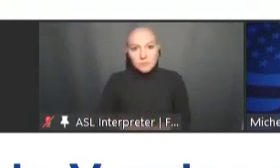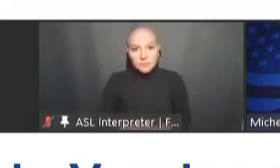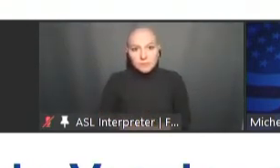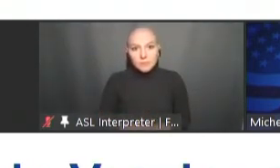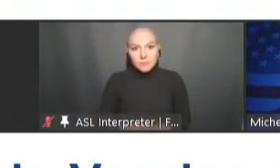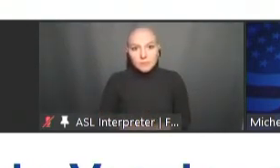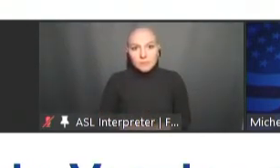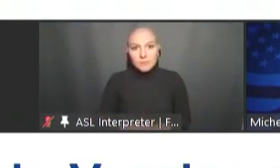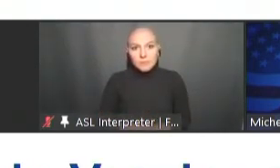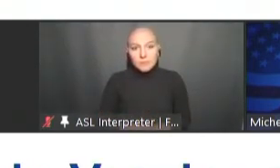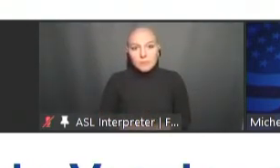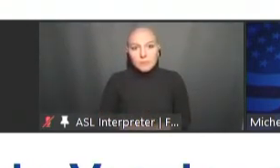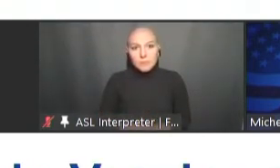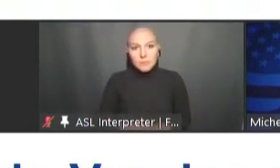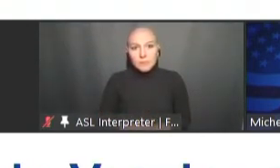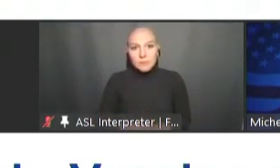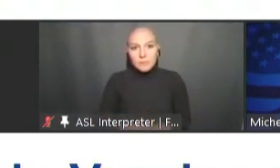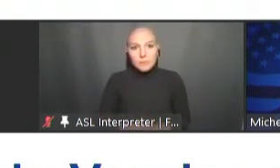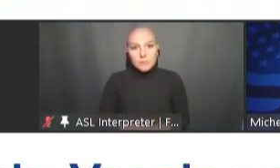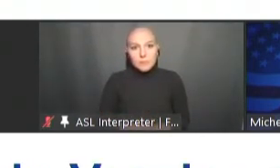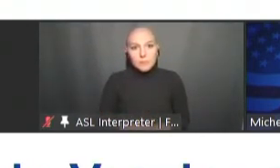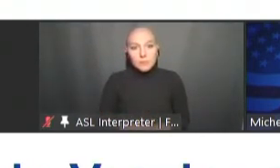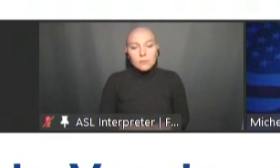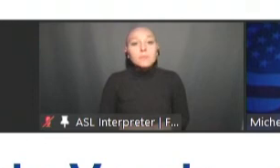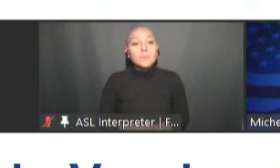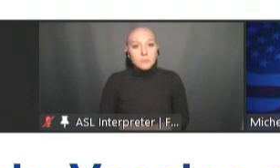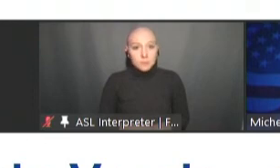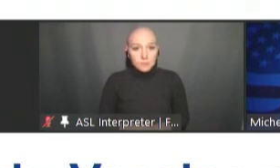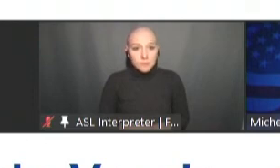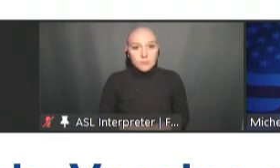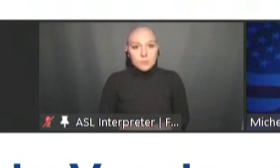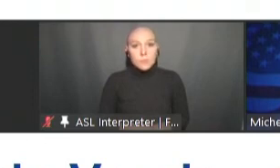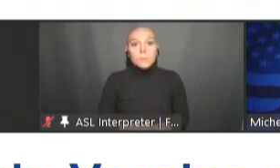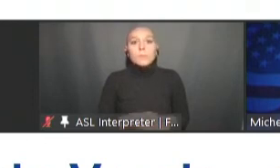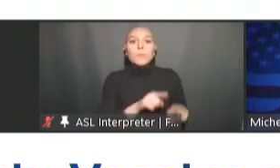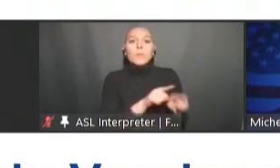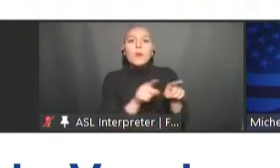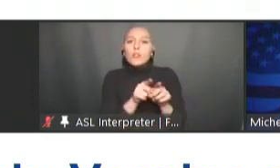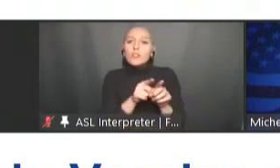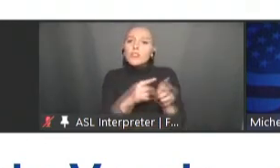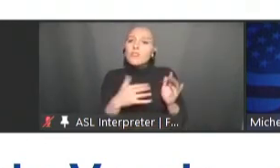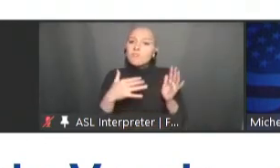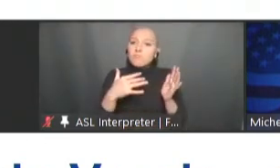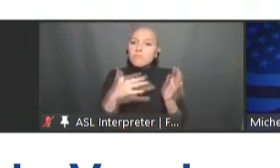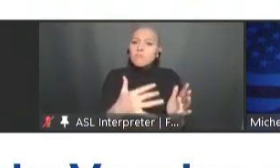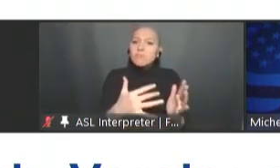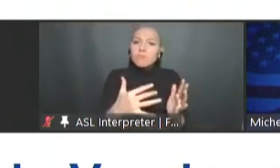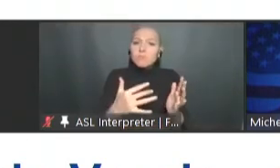We're also doing some research into why we have vaccine hesitancy.